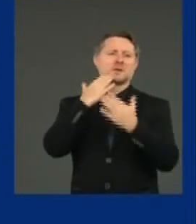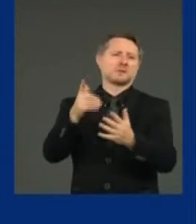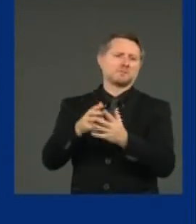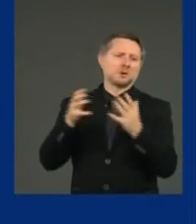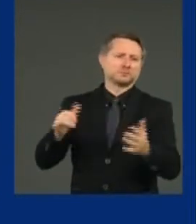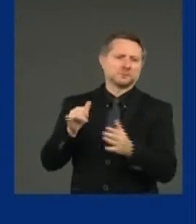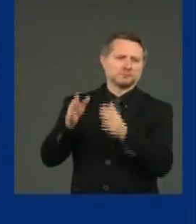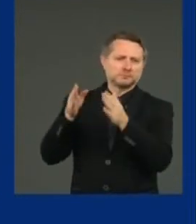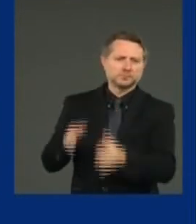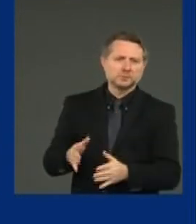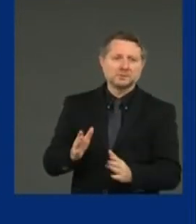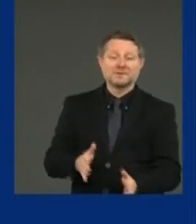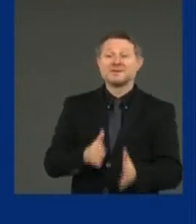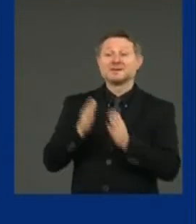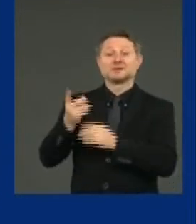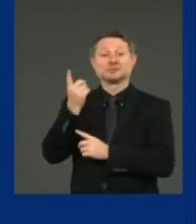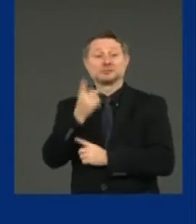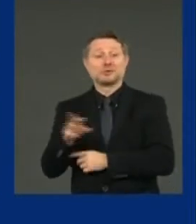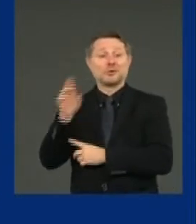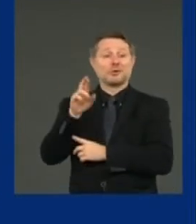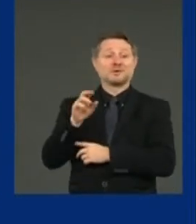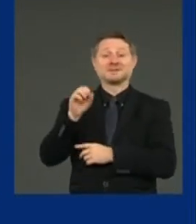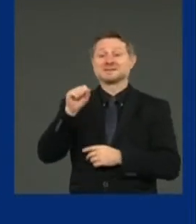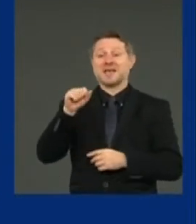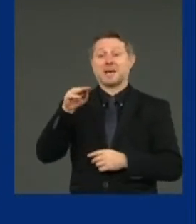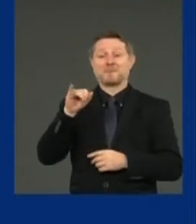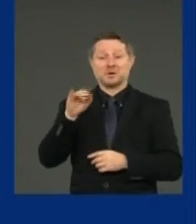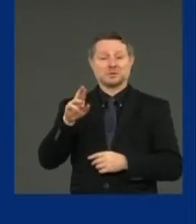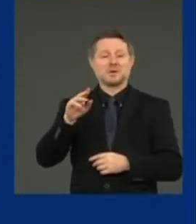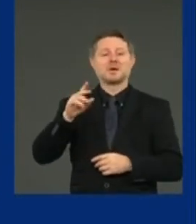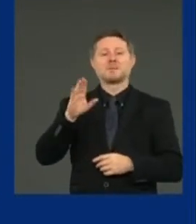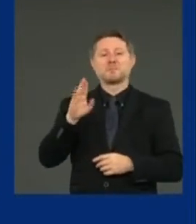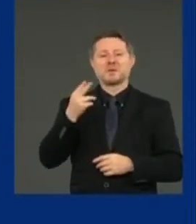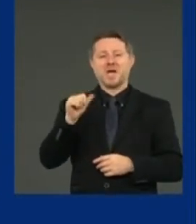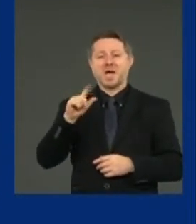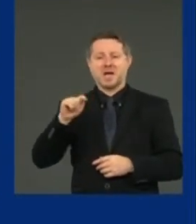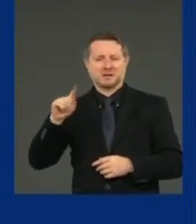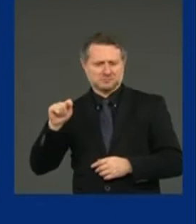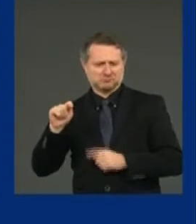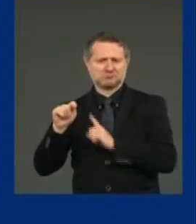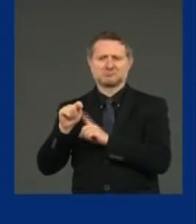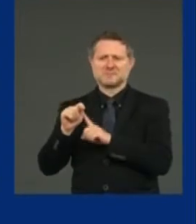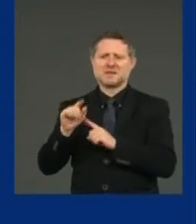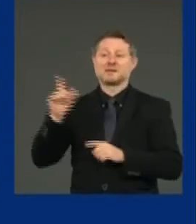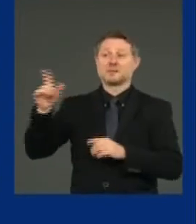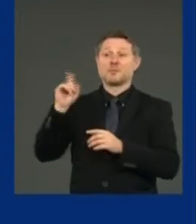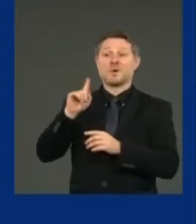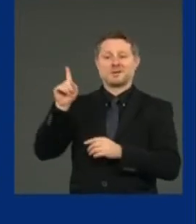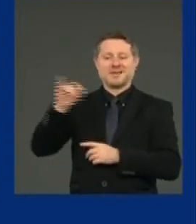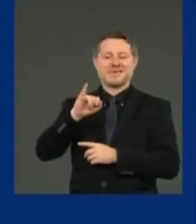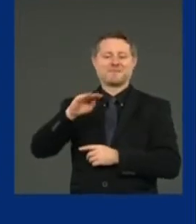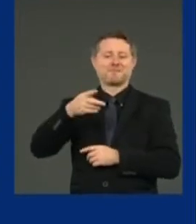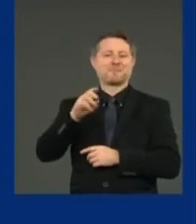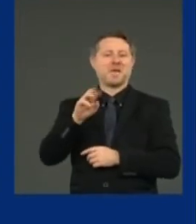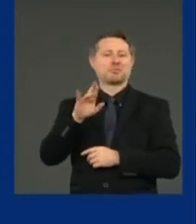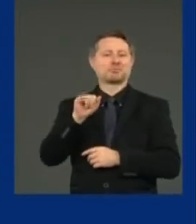TO REVIEW OUR DATA. AND TO ADVISE US HOW OUR NUMBERS LOOK IN THE PROCESS.